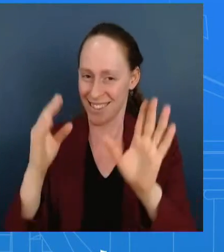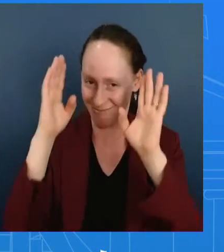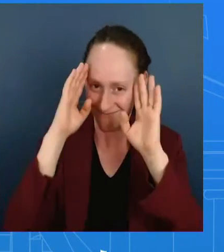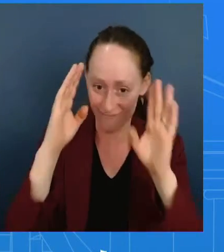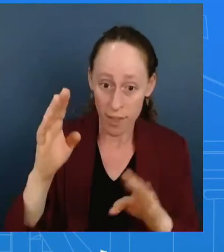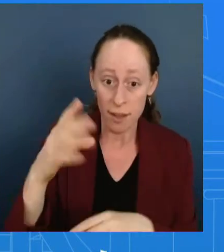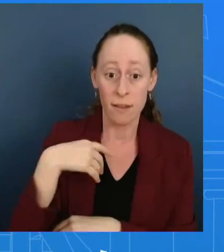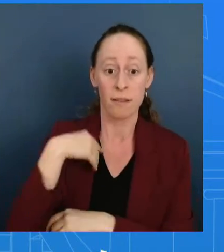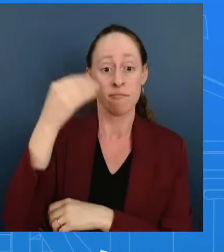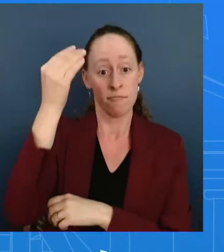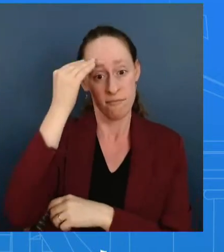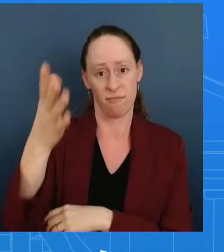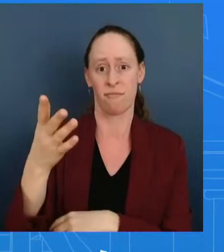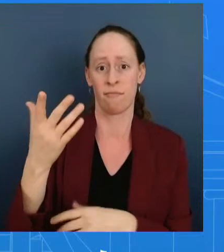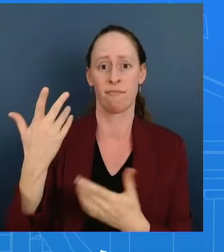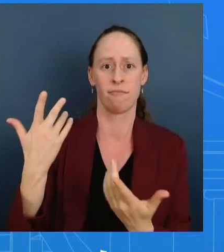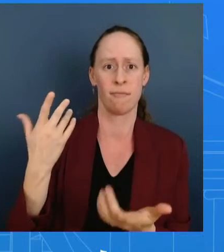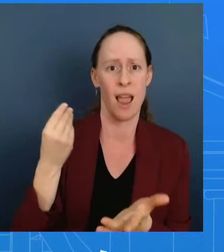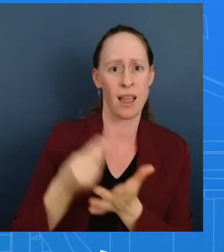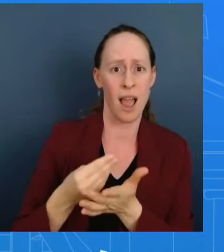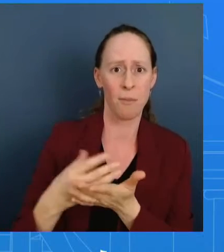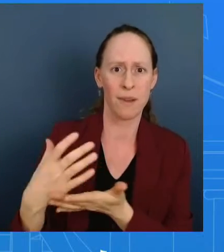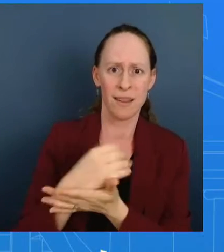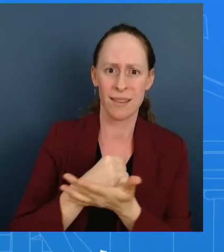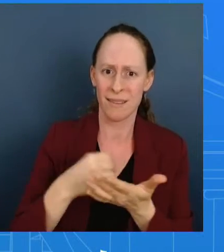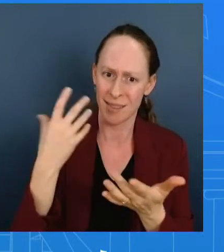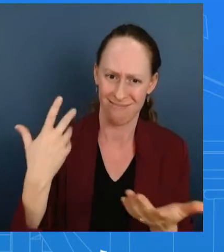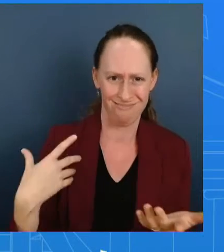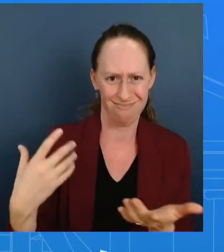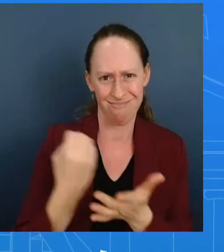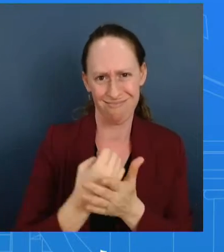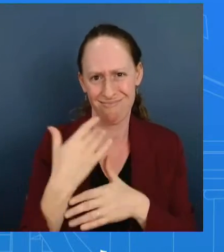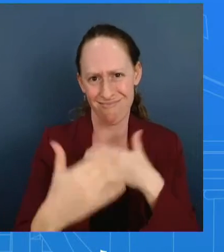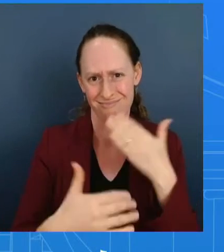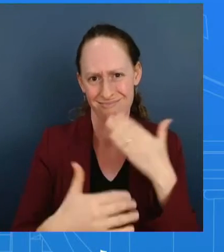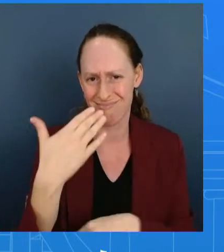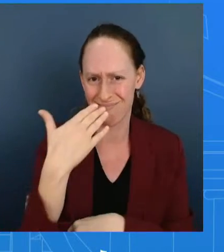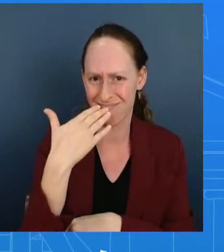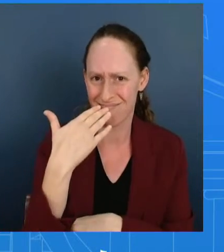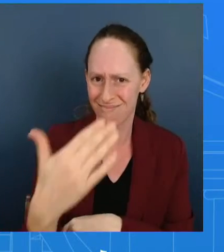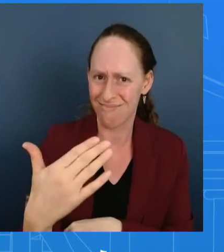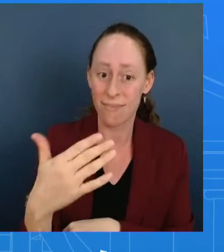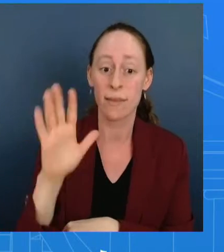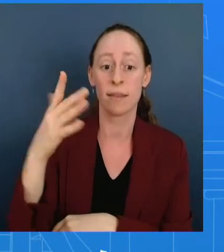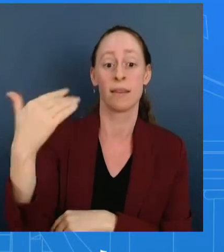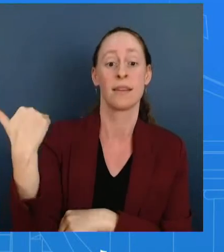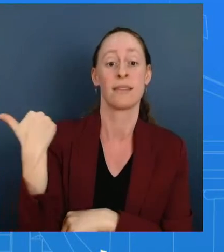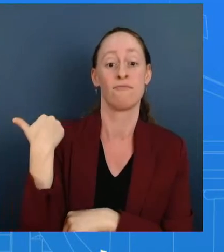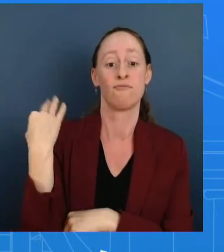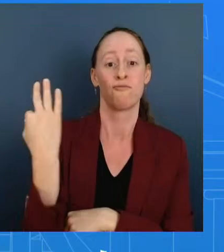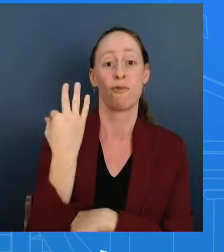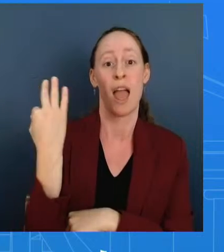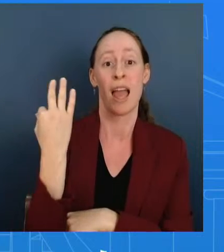On Friday, our economy created more than 200,000 jobs last month. Under President Biden's leadership,